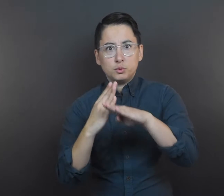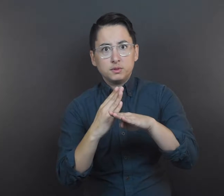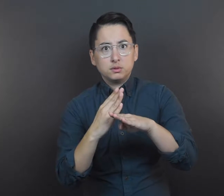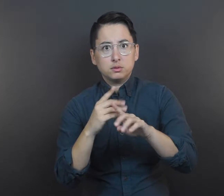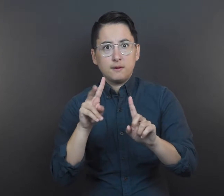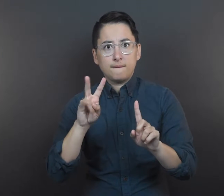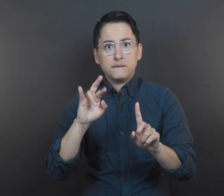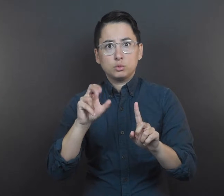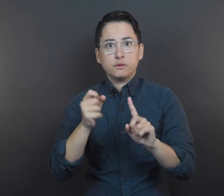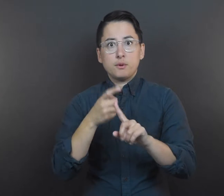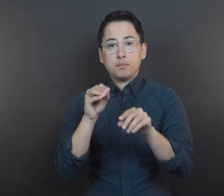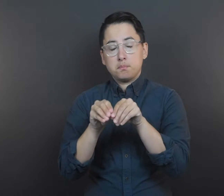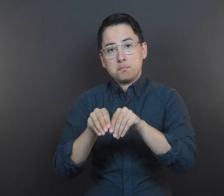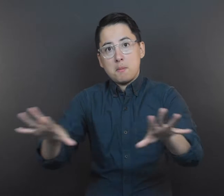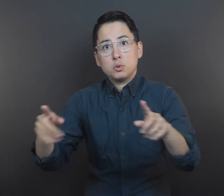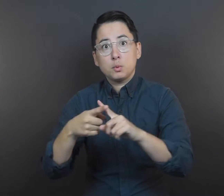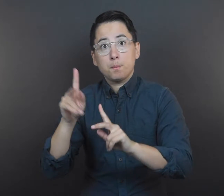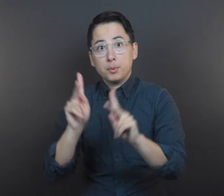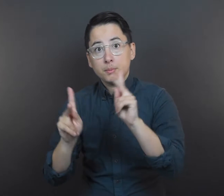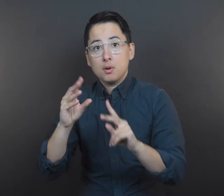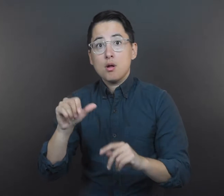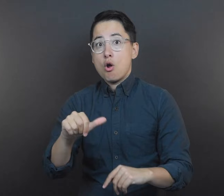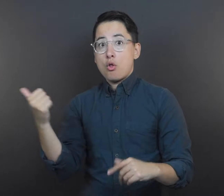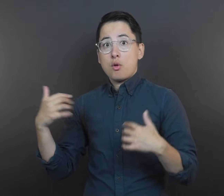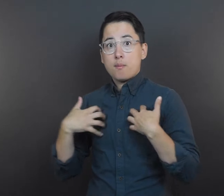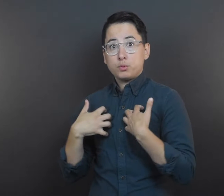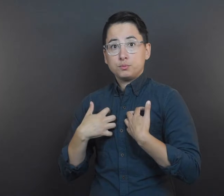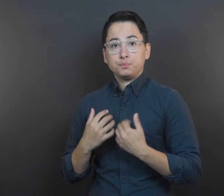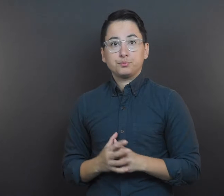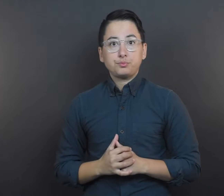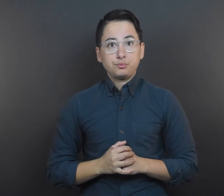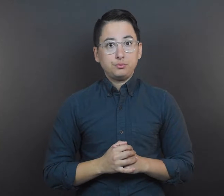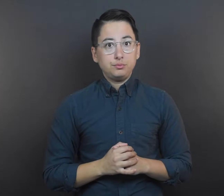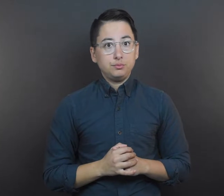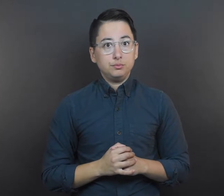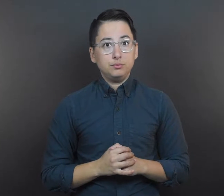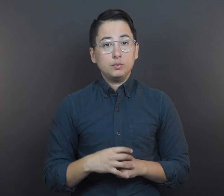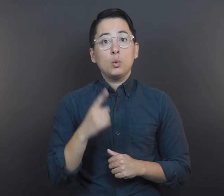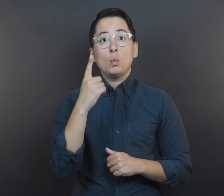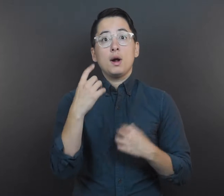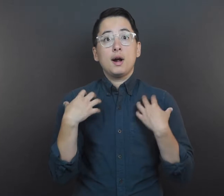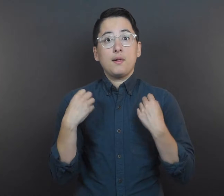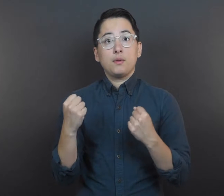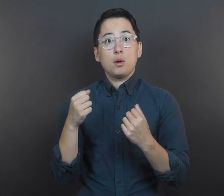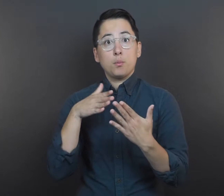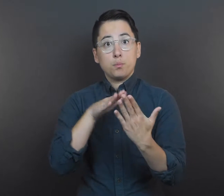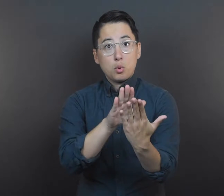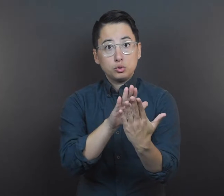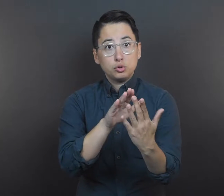infected and to prevent the virus from spreading further to people and other animals.